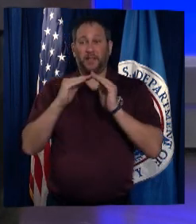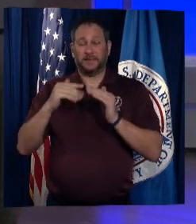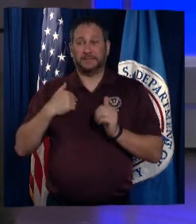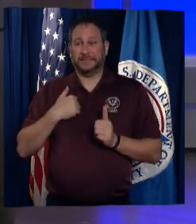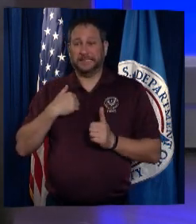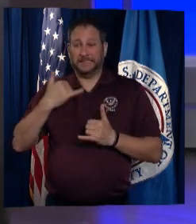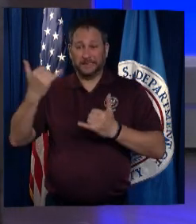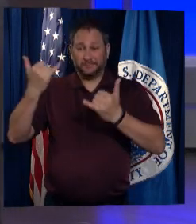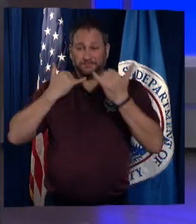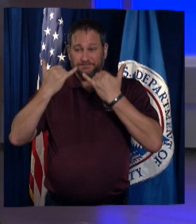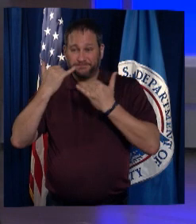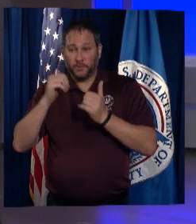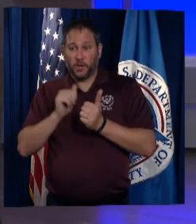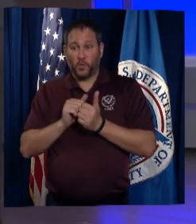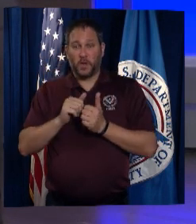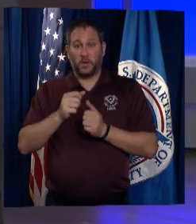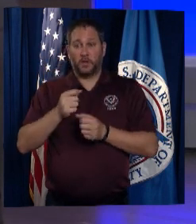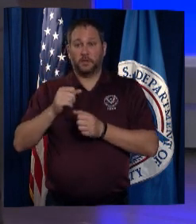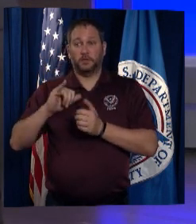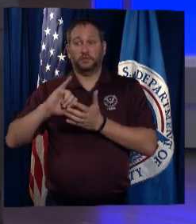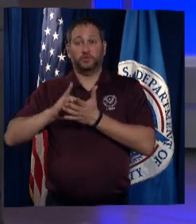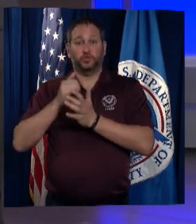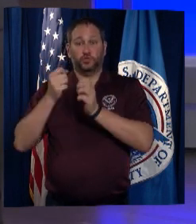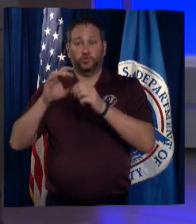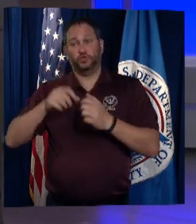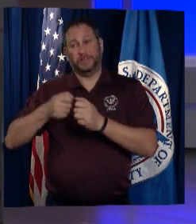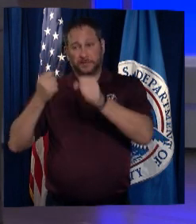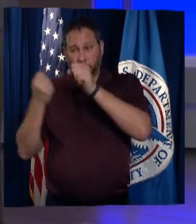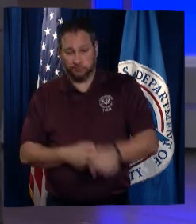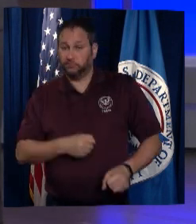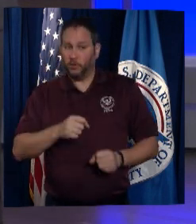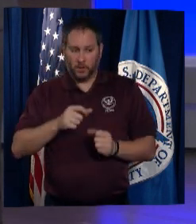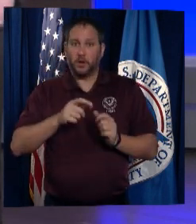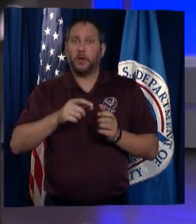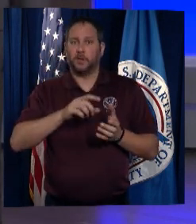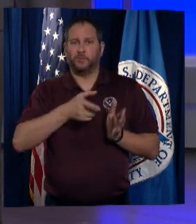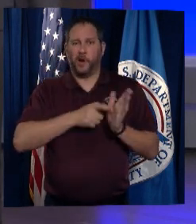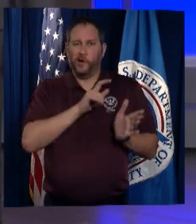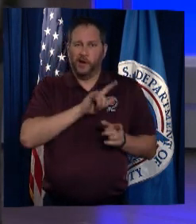about letting volunteers help. But for the cost of one accident, his